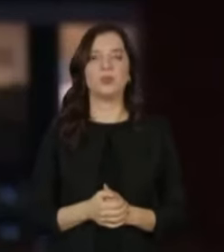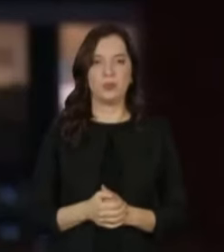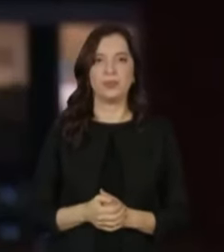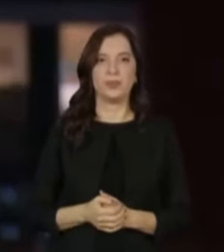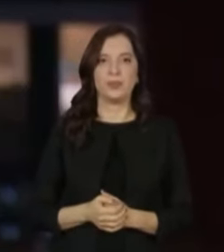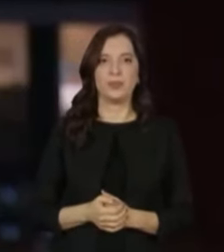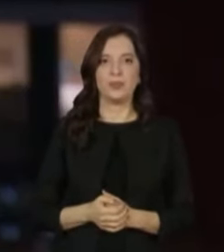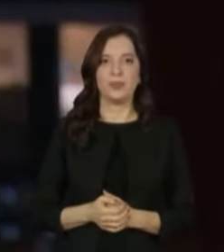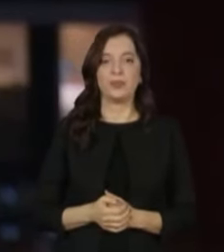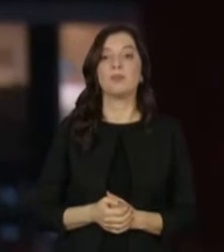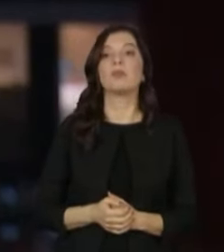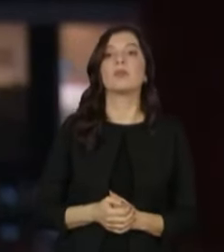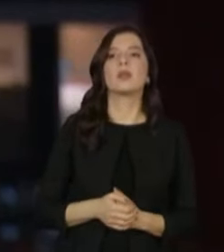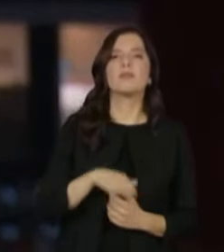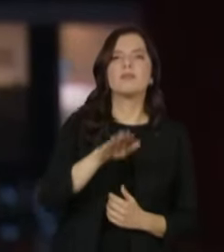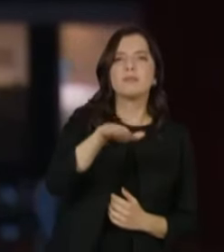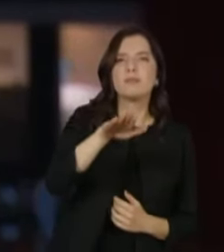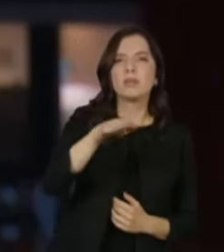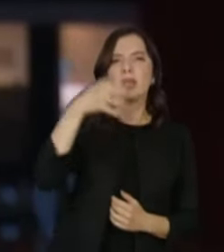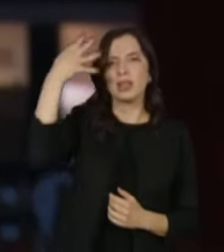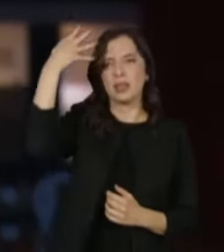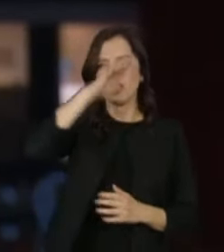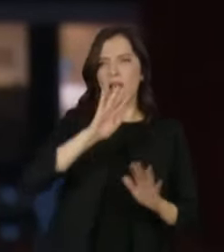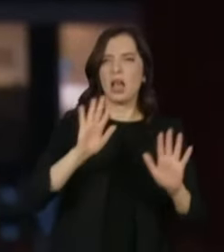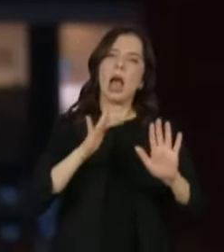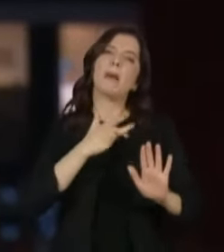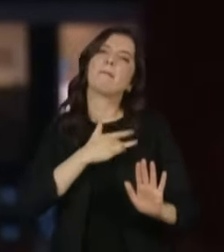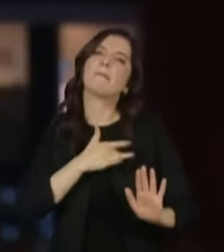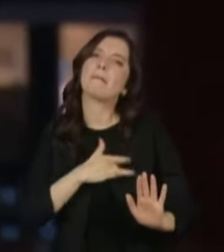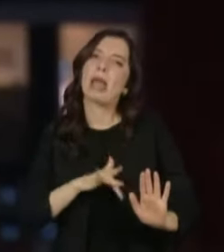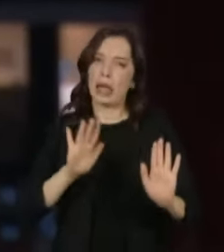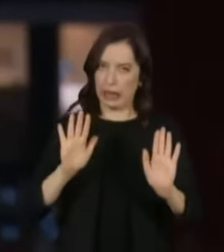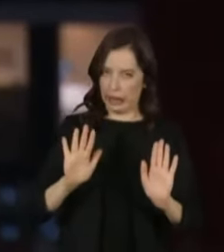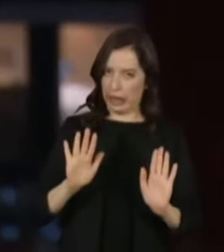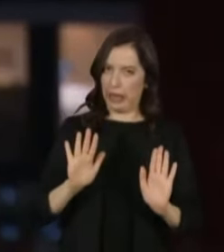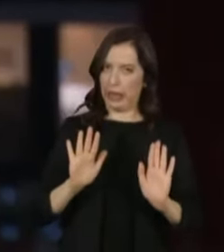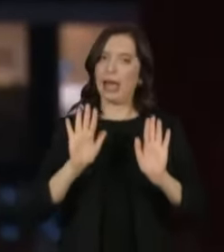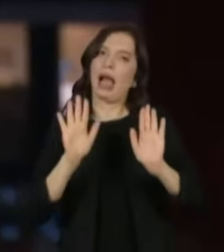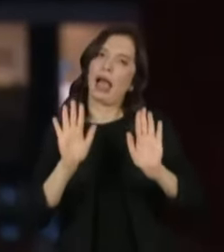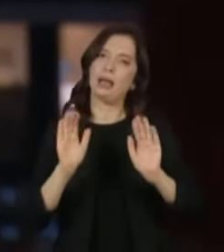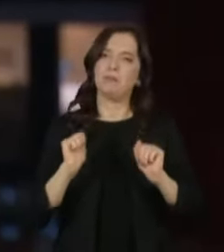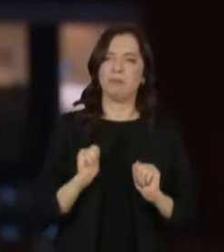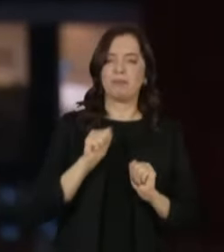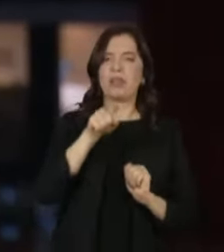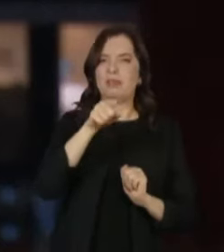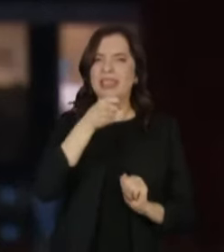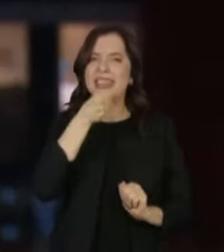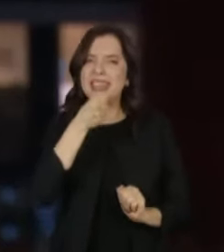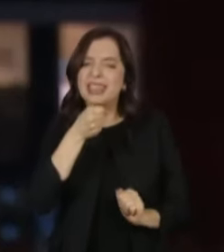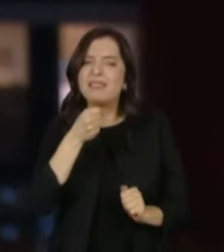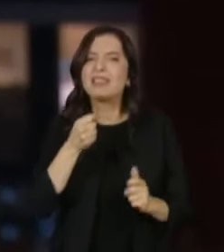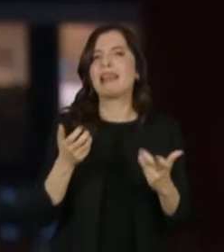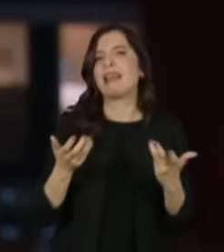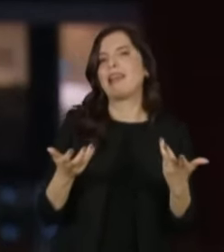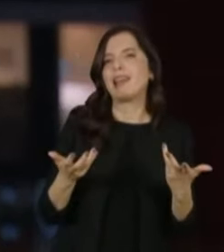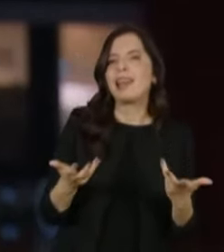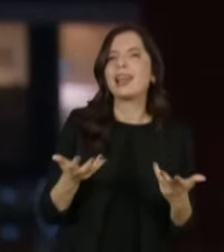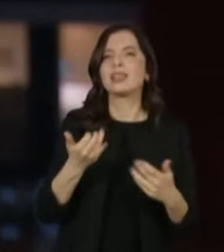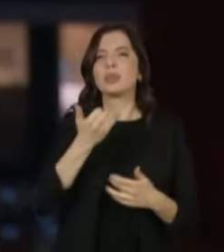you said in an interview that you regretted that you entered the wrong election I think you were happy